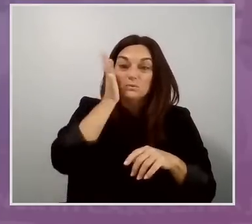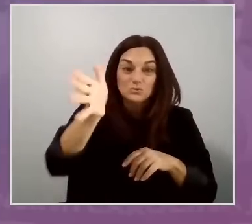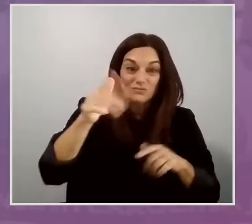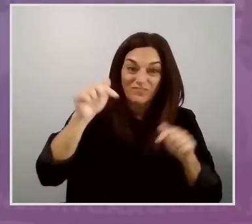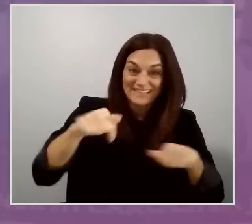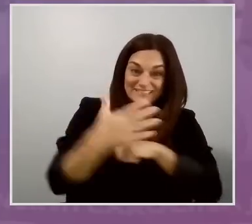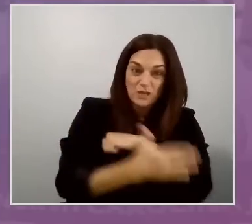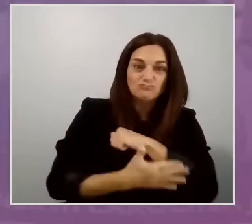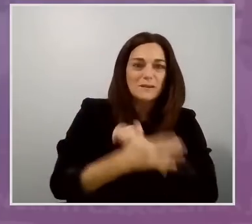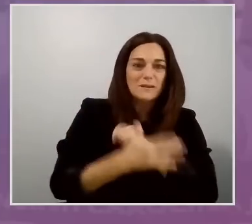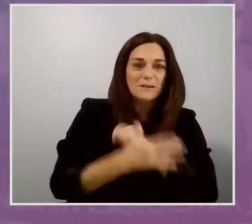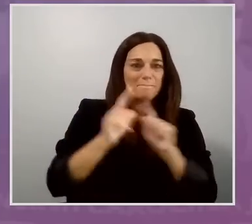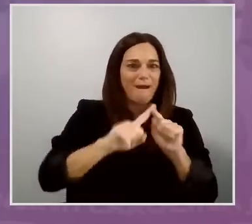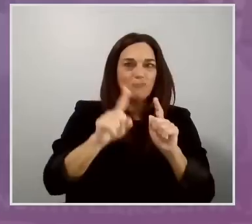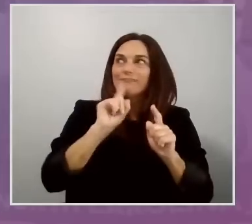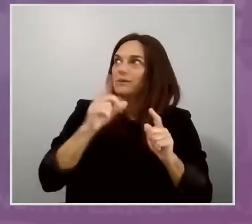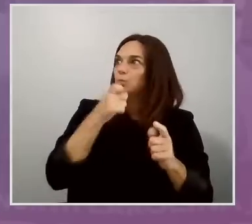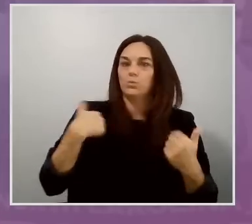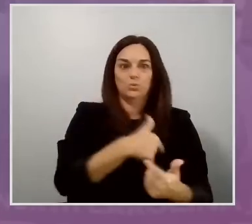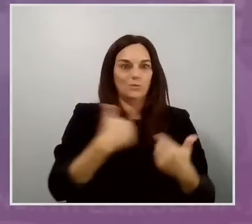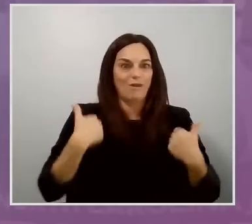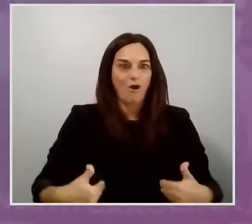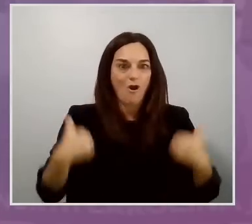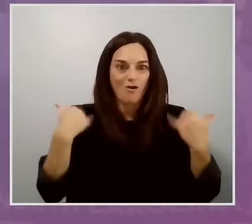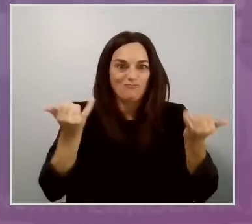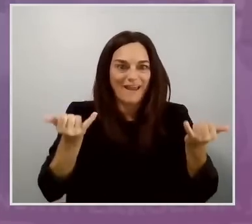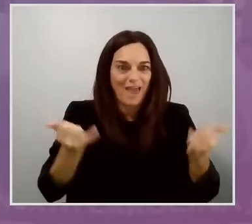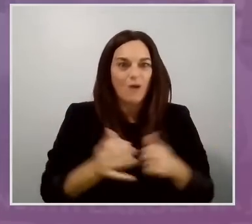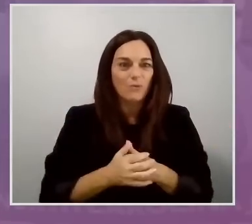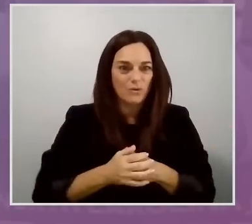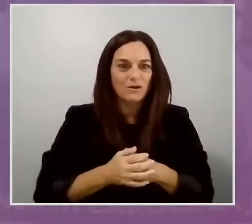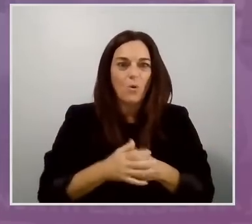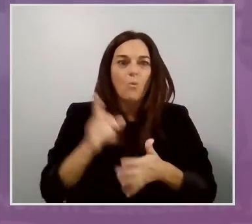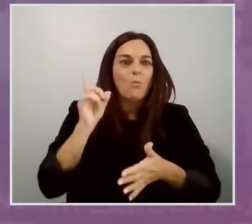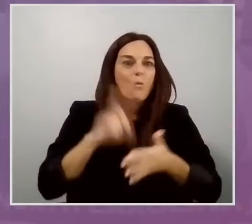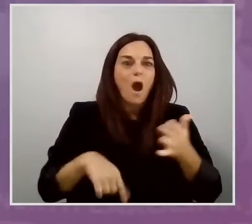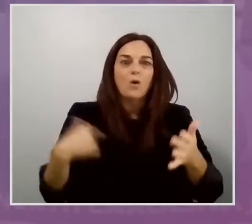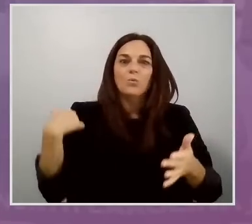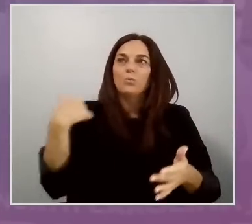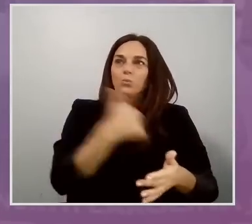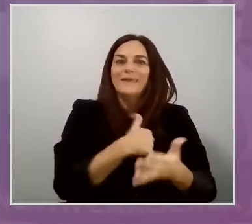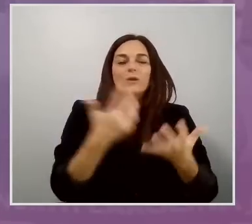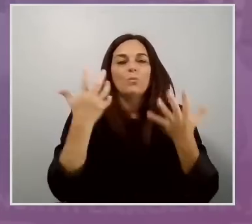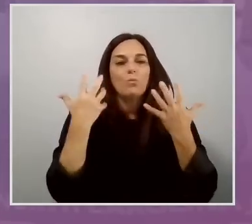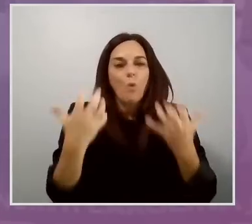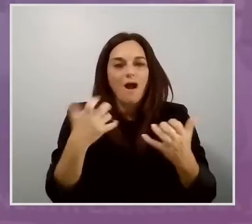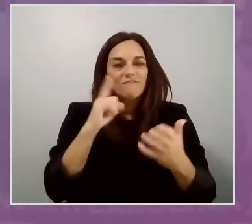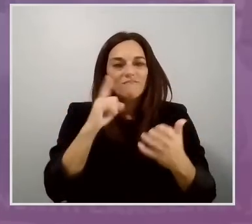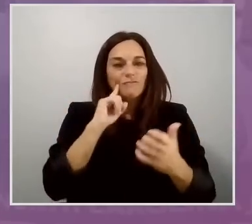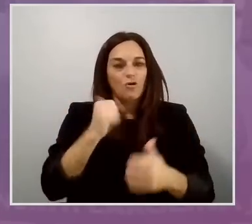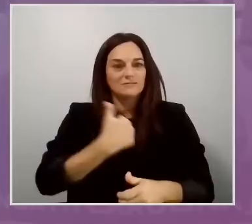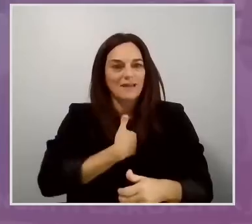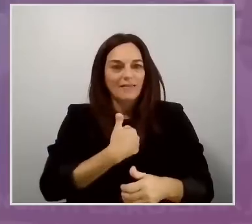MUCH ABOUT NOT ONLY THE FUTURE OF OUR COUNTRY, BUT REALLY WHO WE ARE.